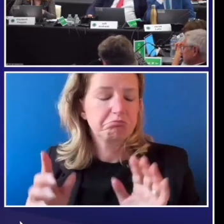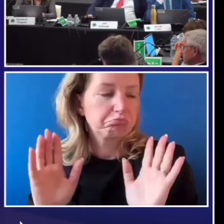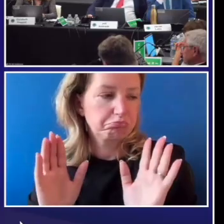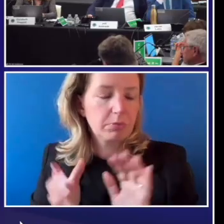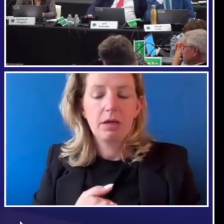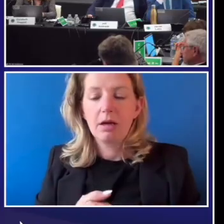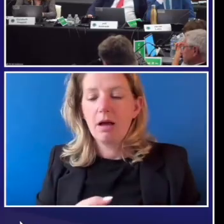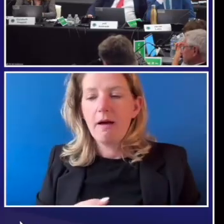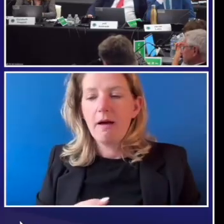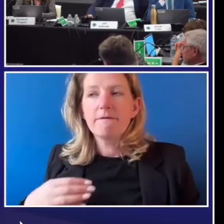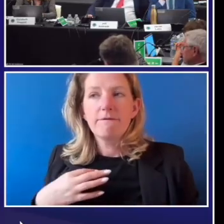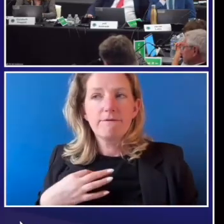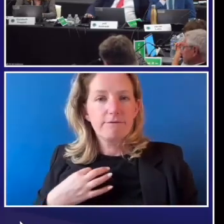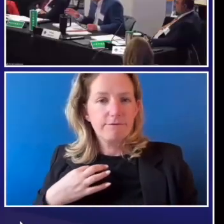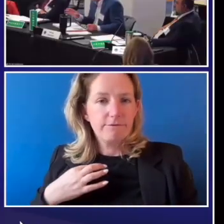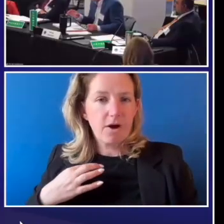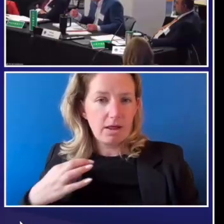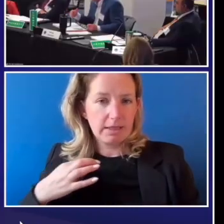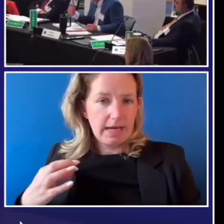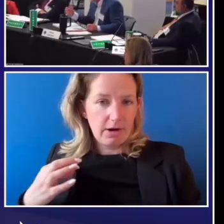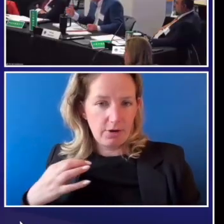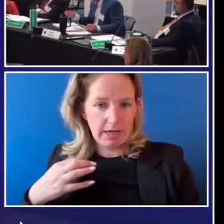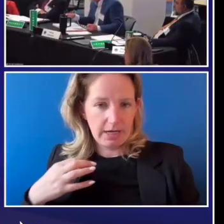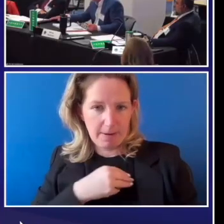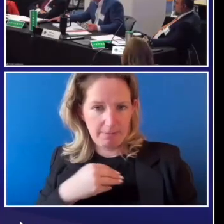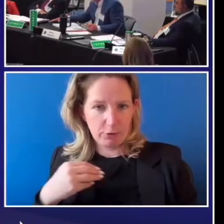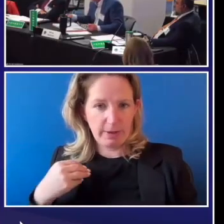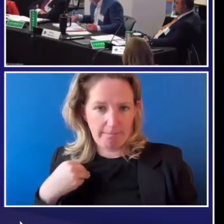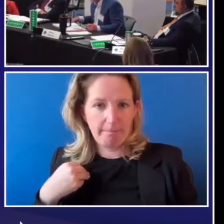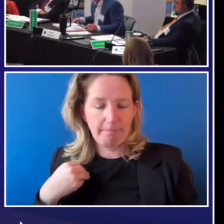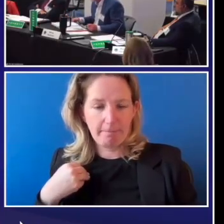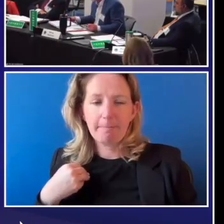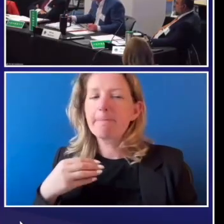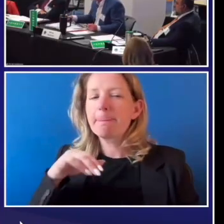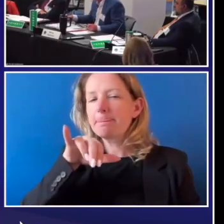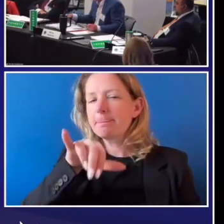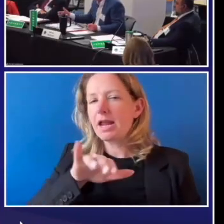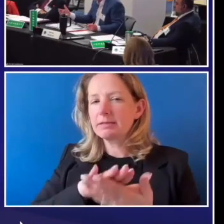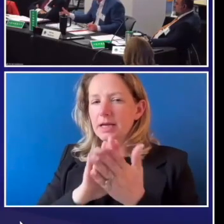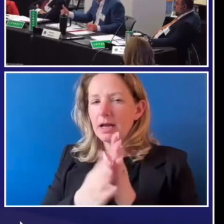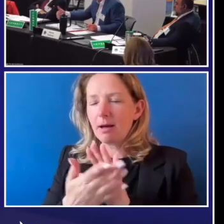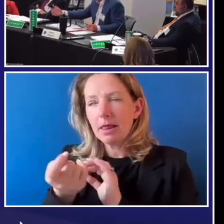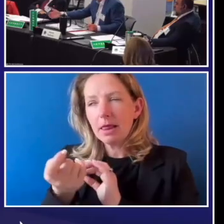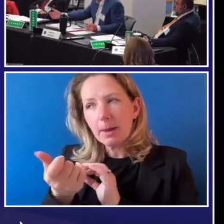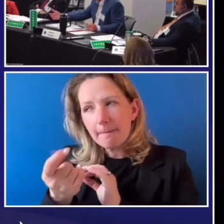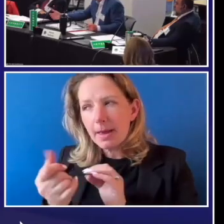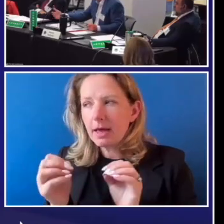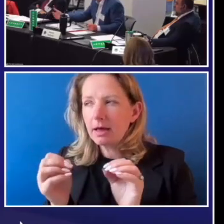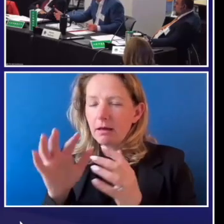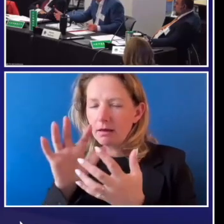The notion of voluntary membership has gotten a bit clouded, particularly as legislators and others weigh in into this arena.